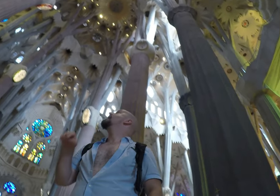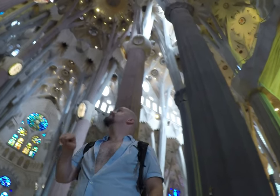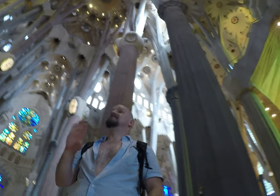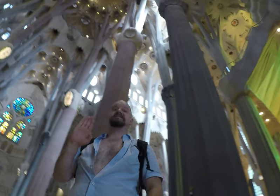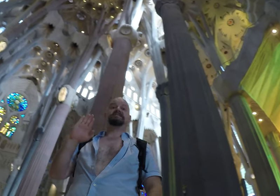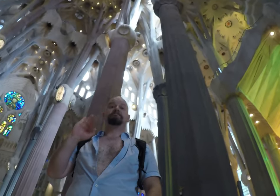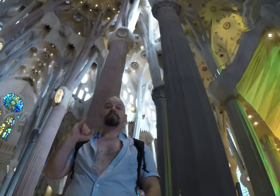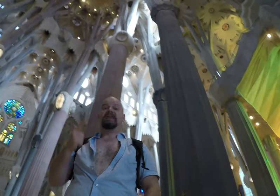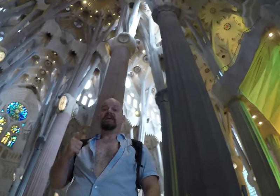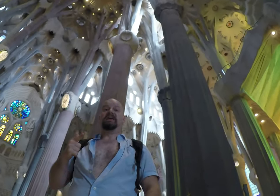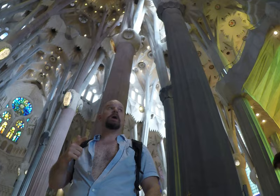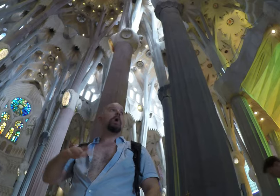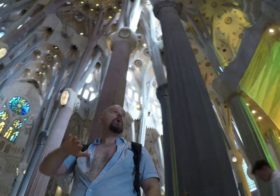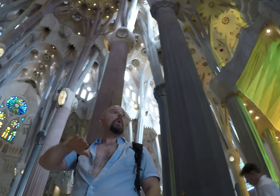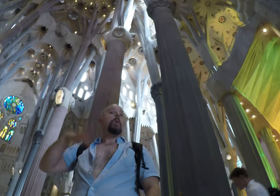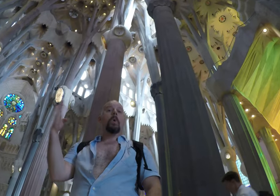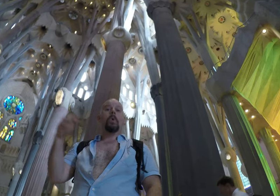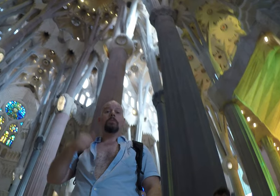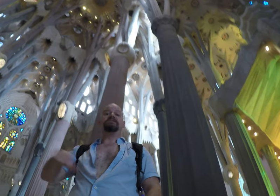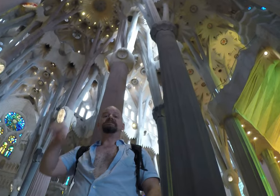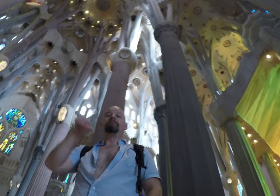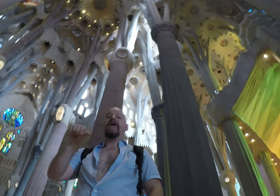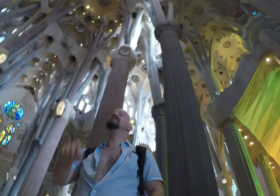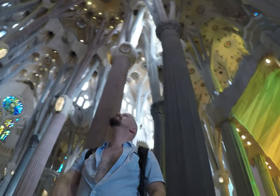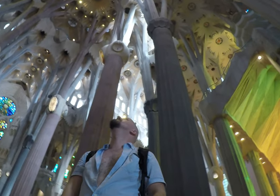This is a big open space!